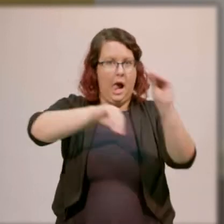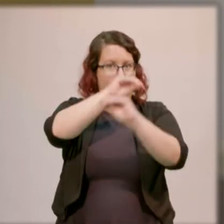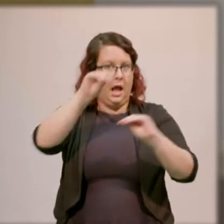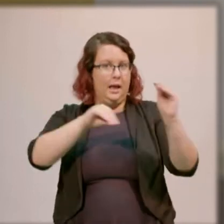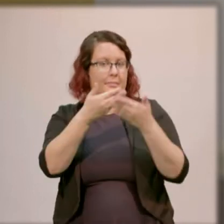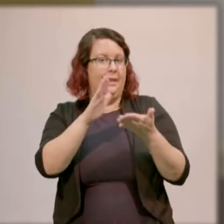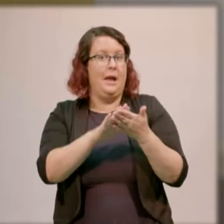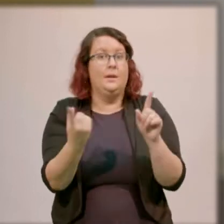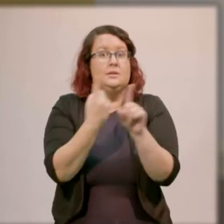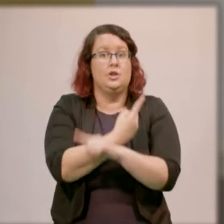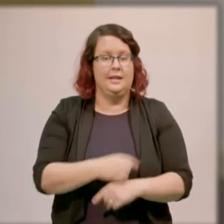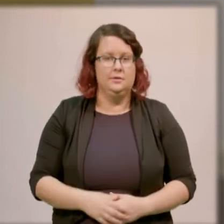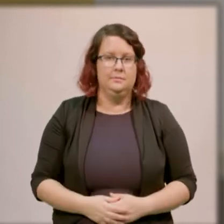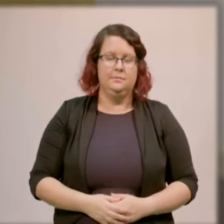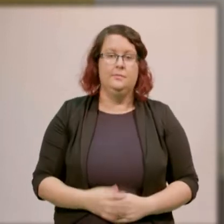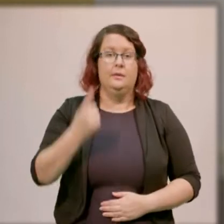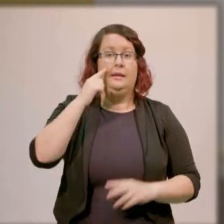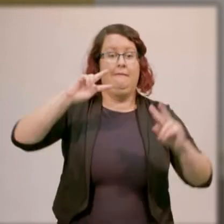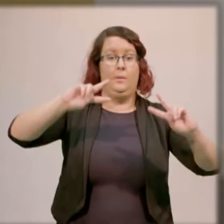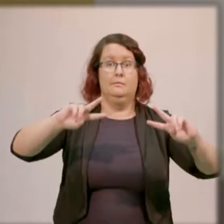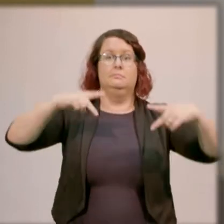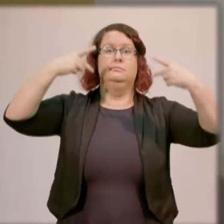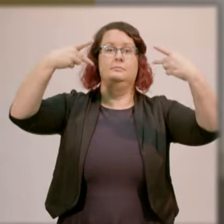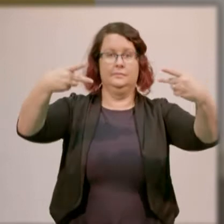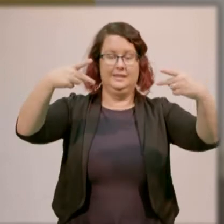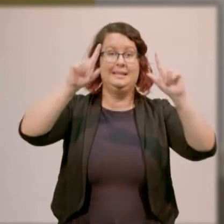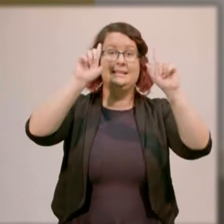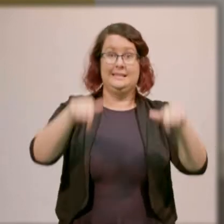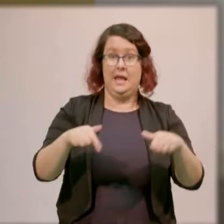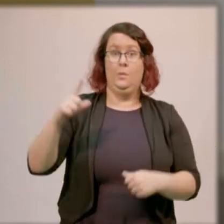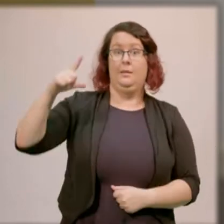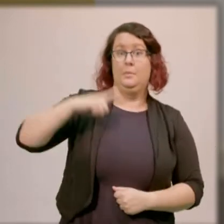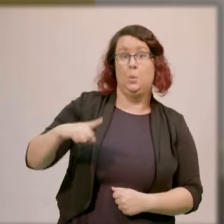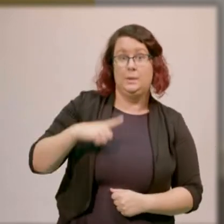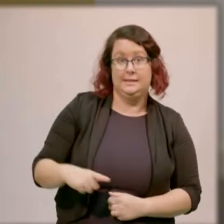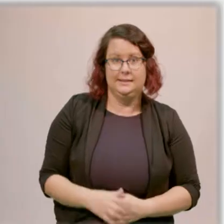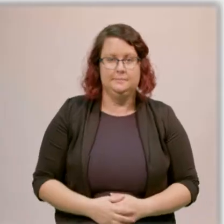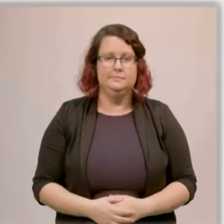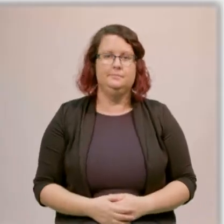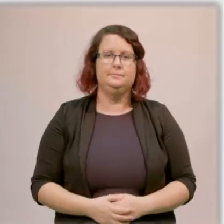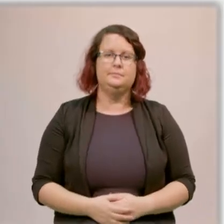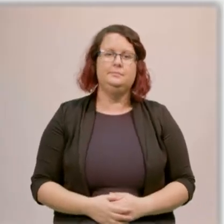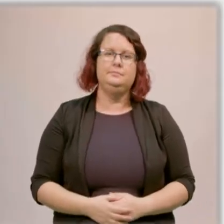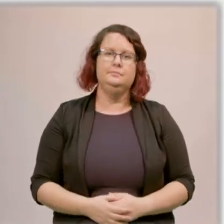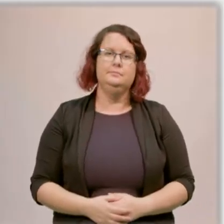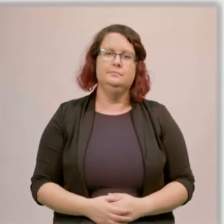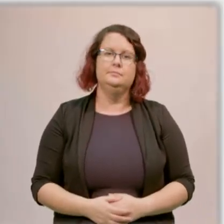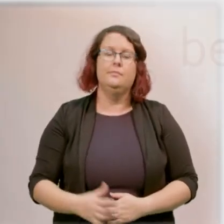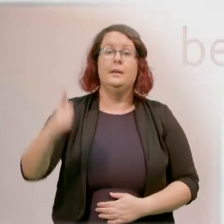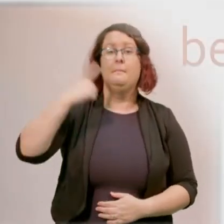Let's have a look, if we start our sentence with our reason. We could start our sentence with 'because'.